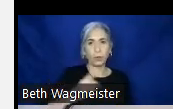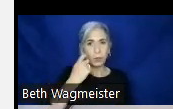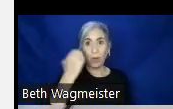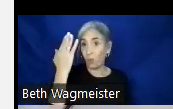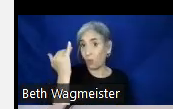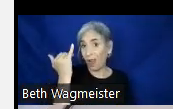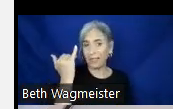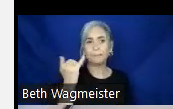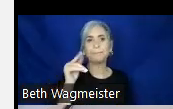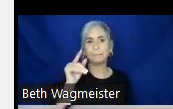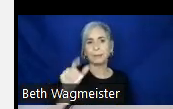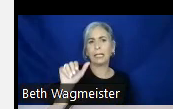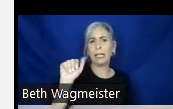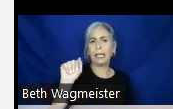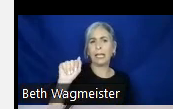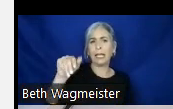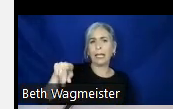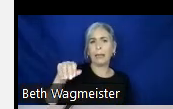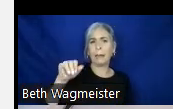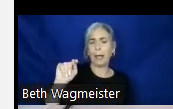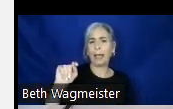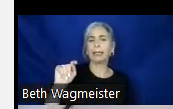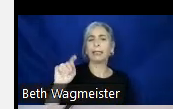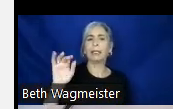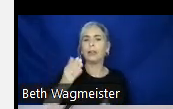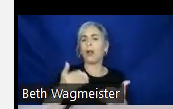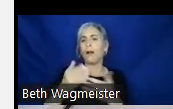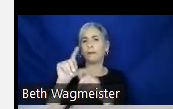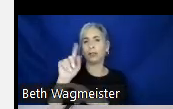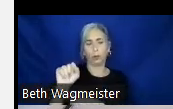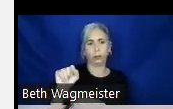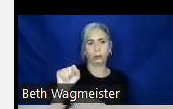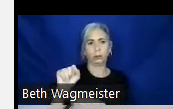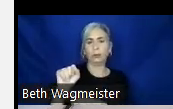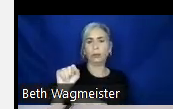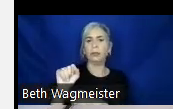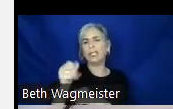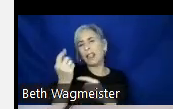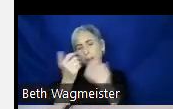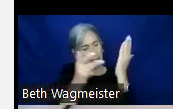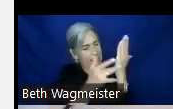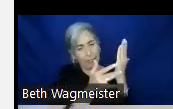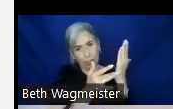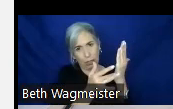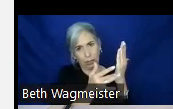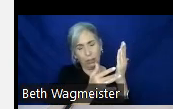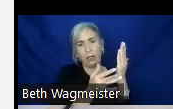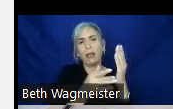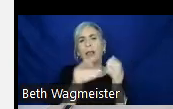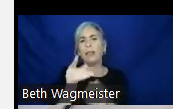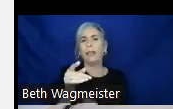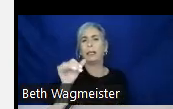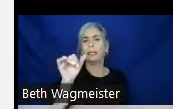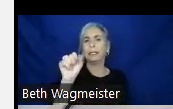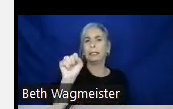ATAG is the authoring tools. The reason is technical. The Sanity studio, our CMS product,